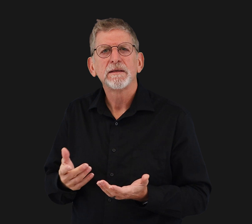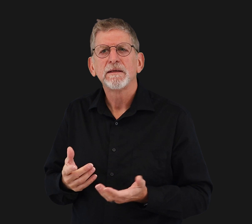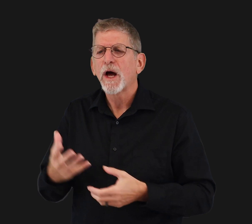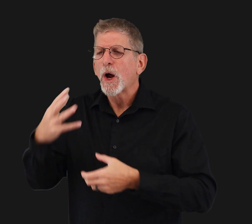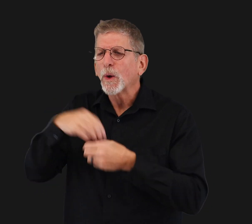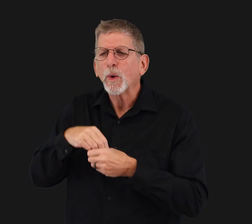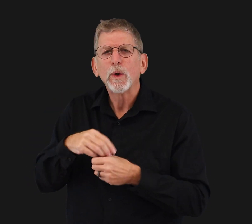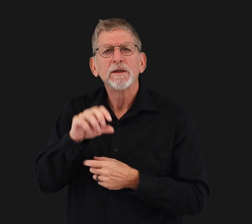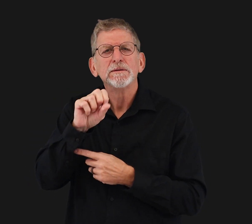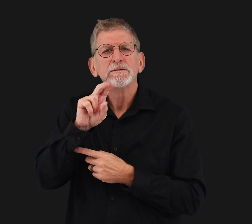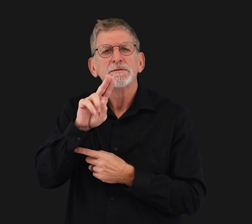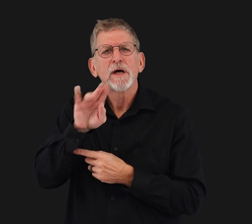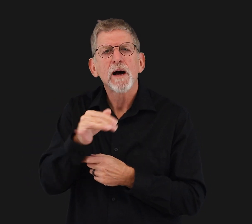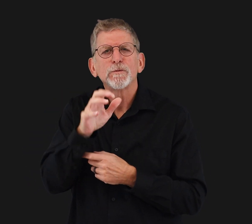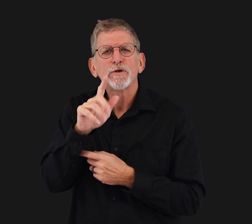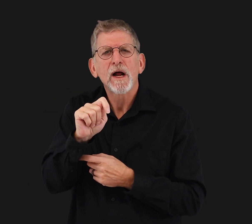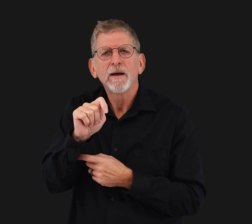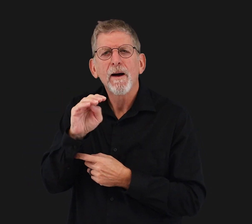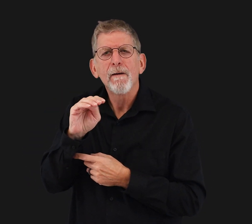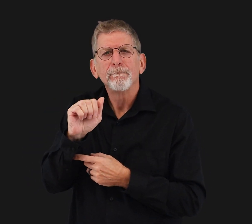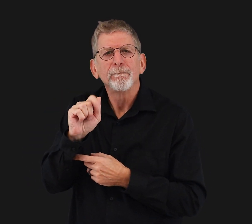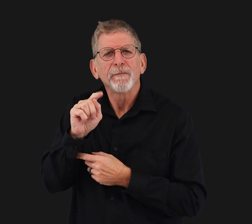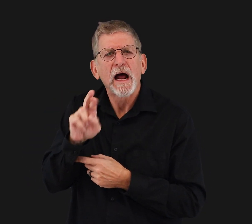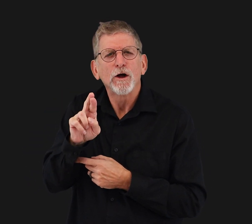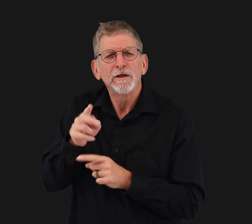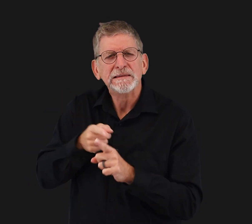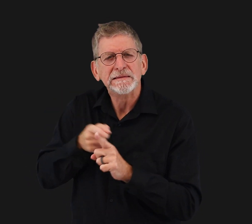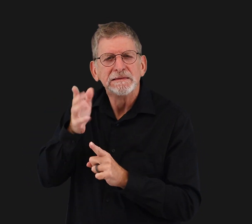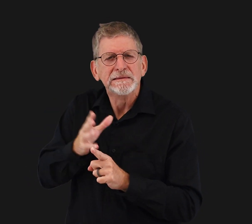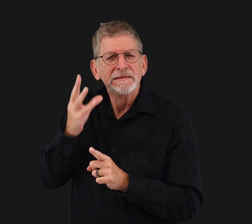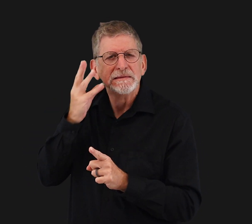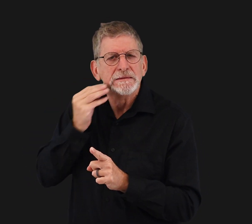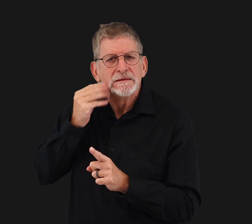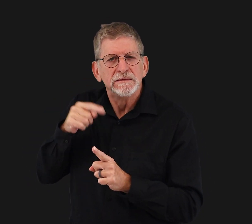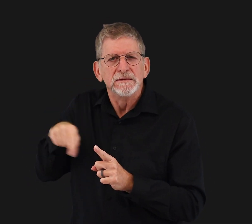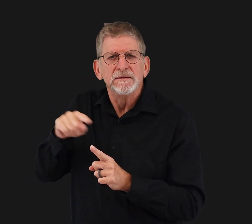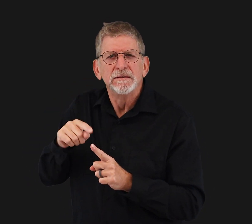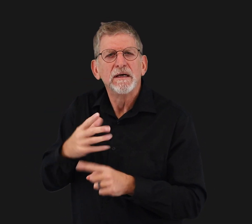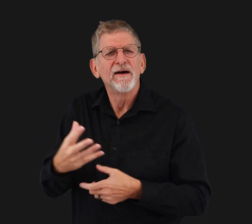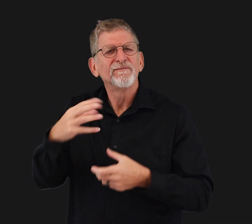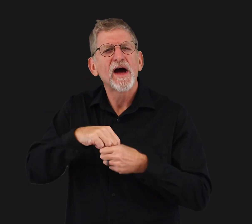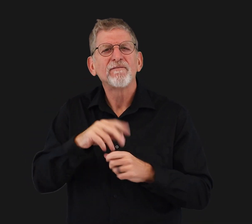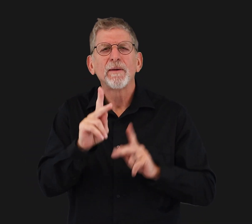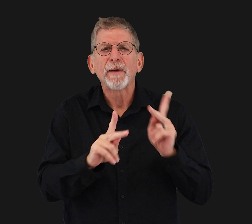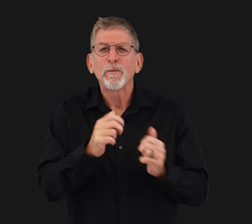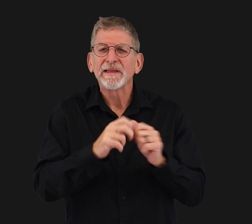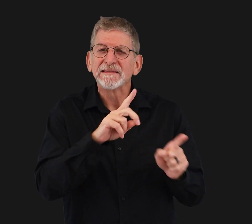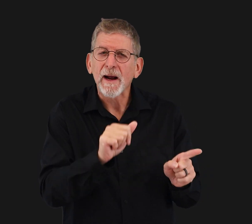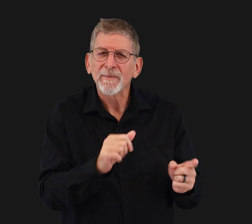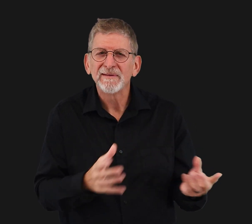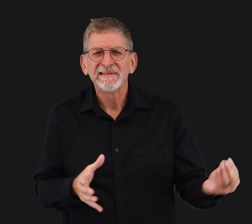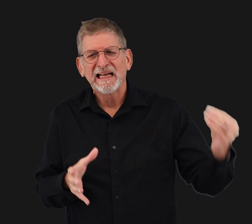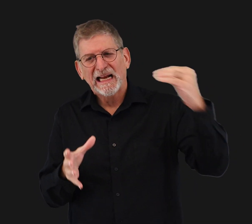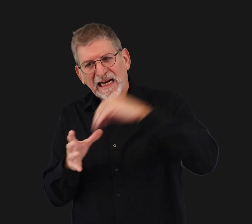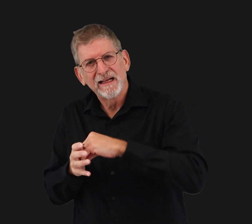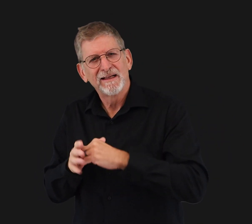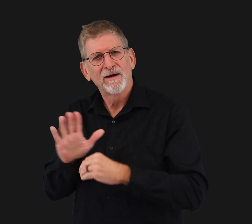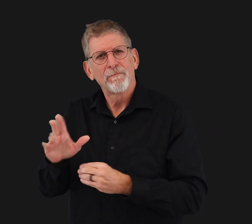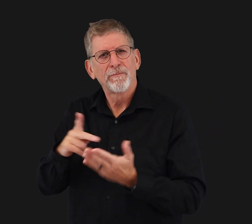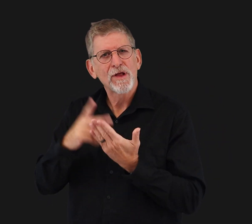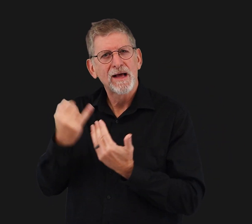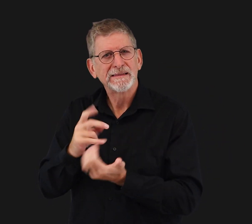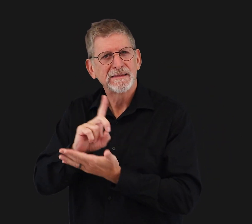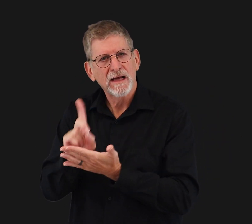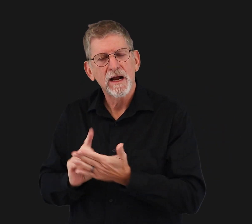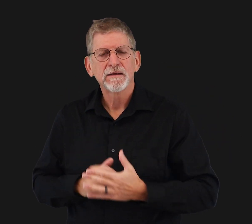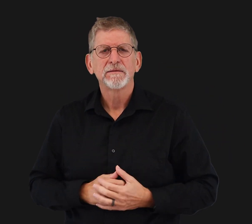including subject matter specialists, and involving people with disabilities in project design